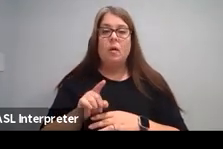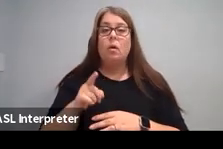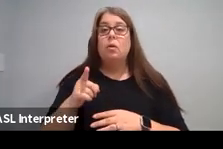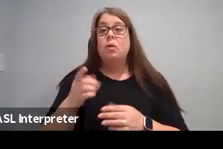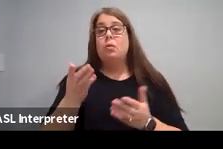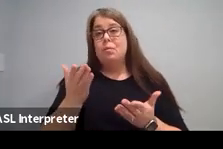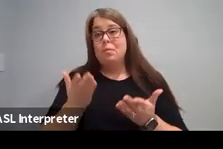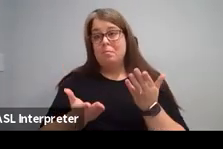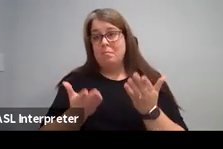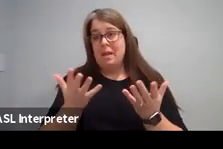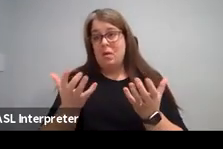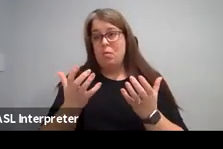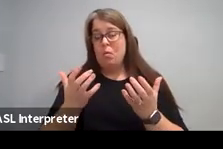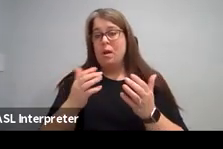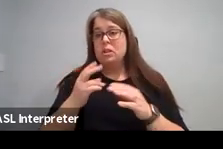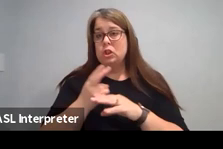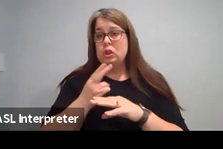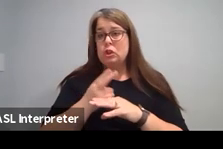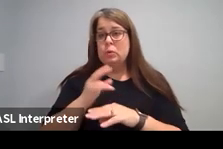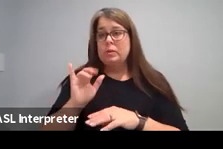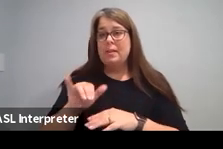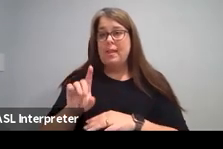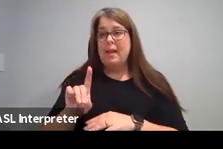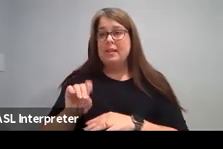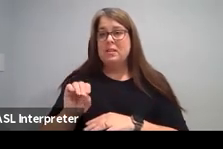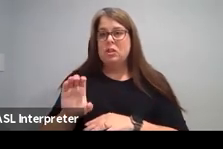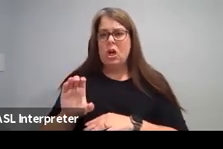Allison Frenzel : Access that document, Joe, I don't think we put the link at the bottom of the slide, huh.